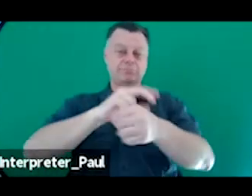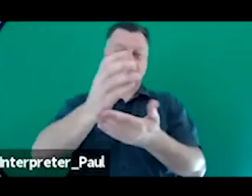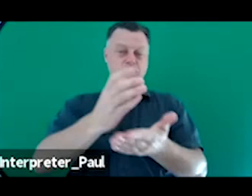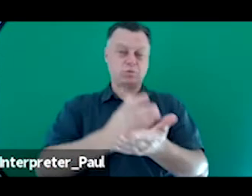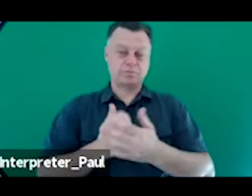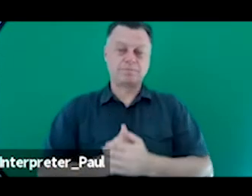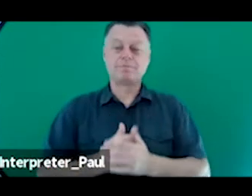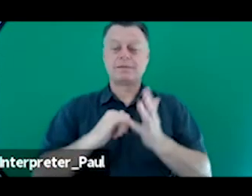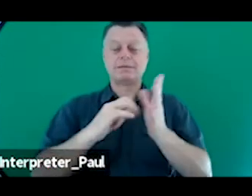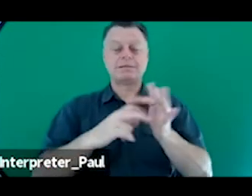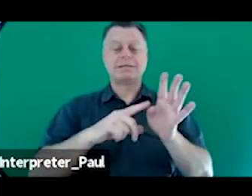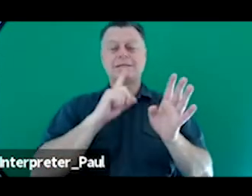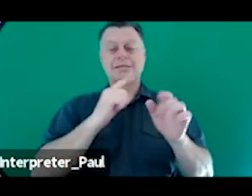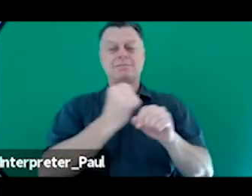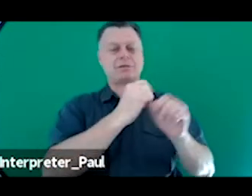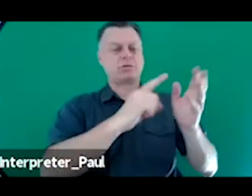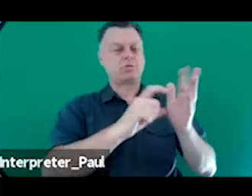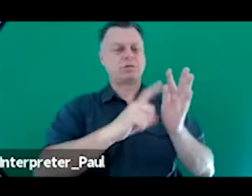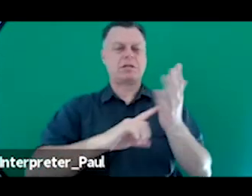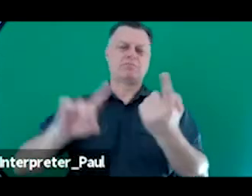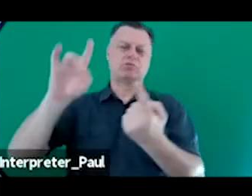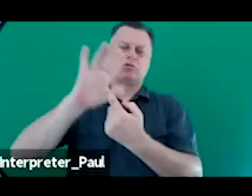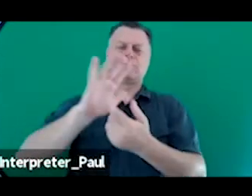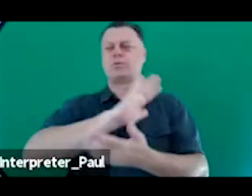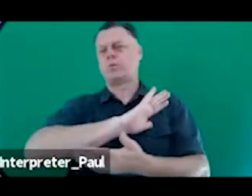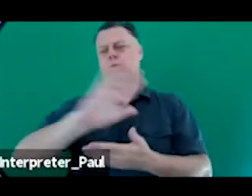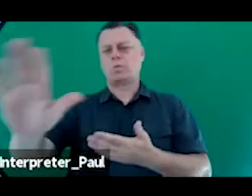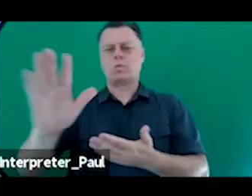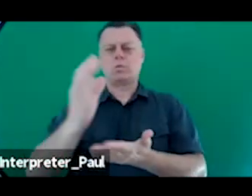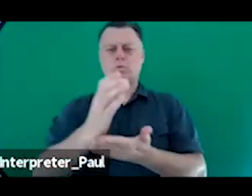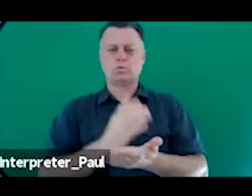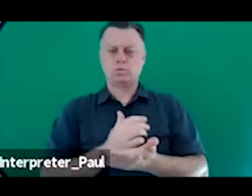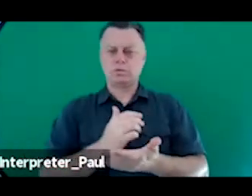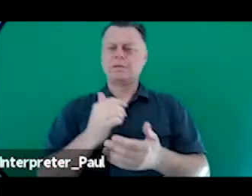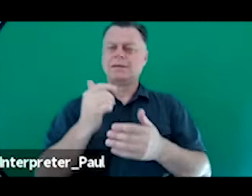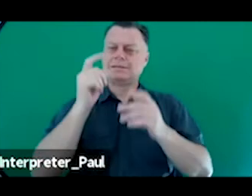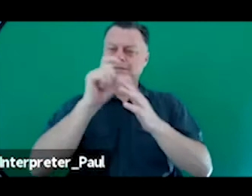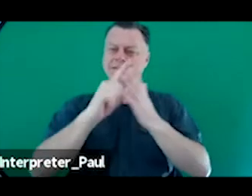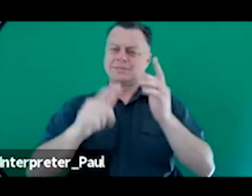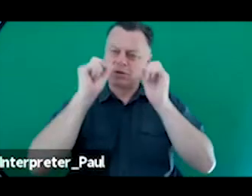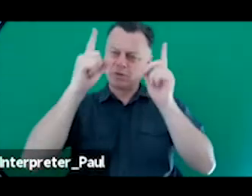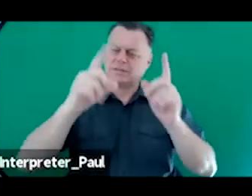Sandy says, “Make UDL a priority in all courses. Make Disability Awareness mandatory training for